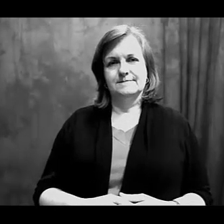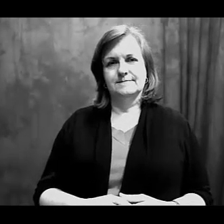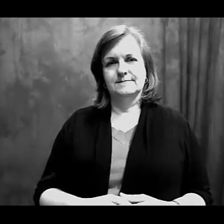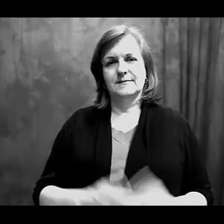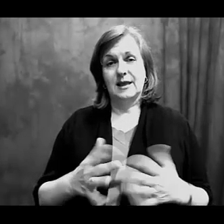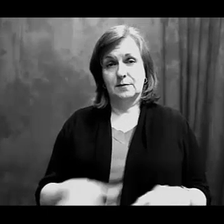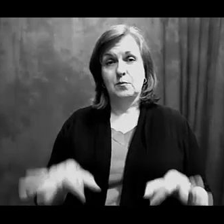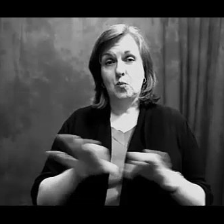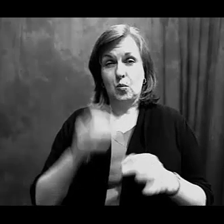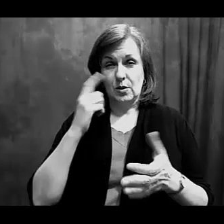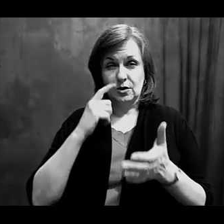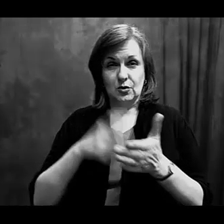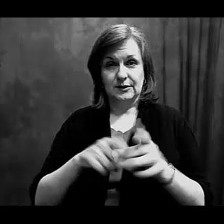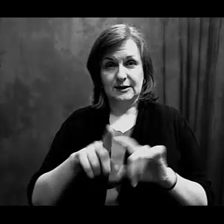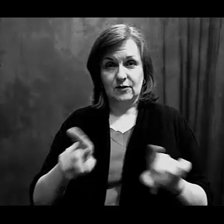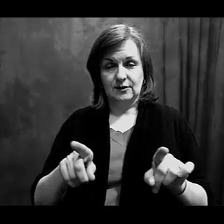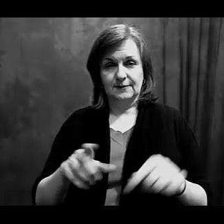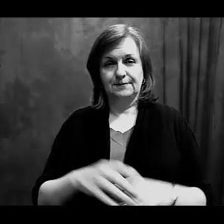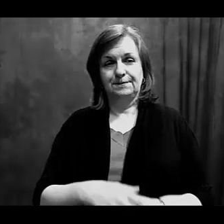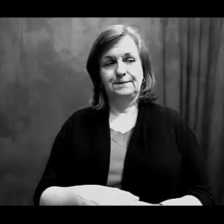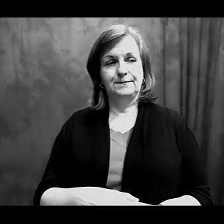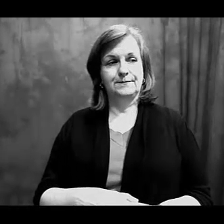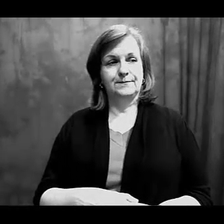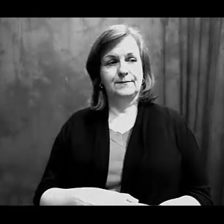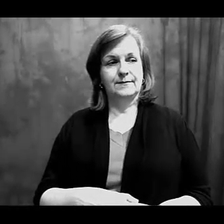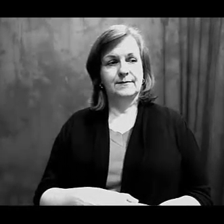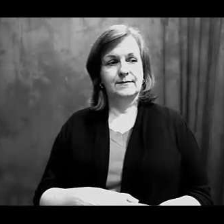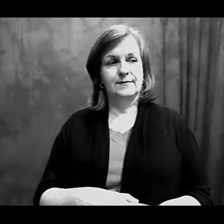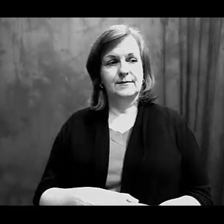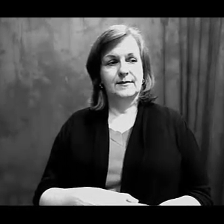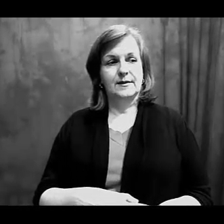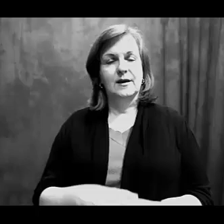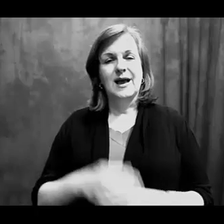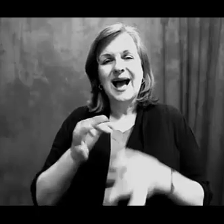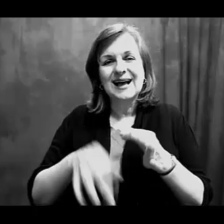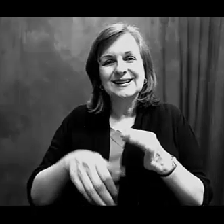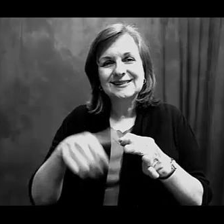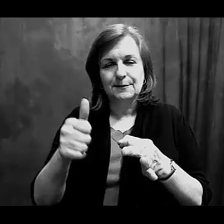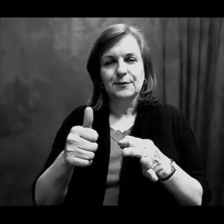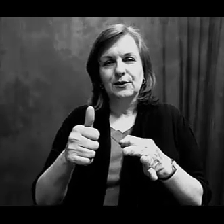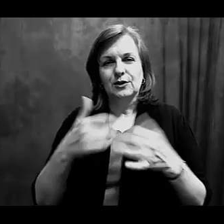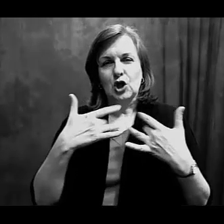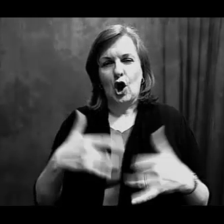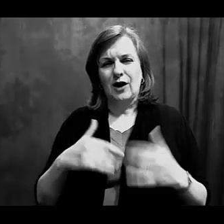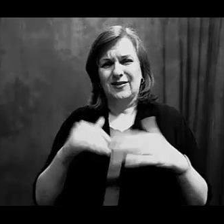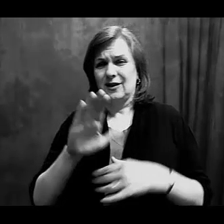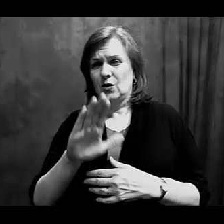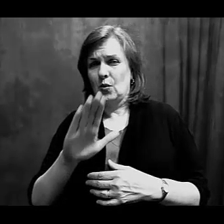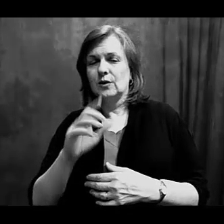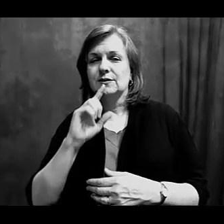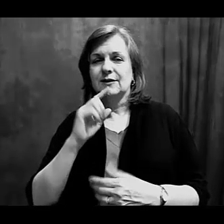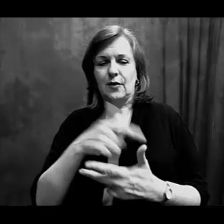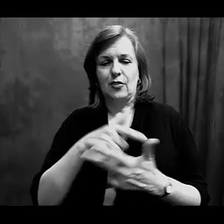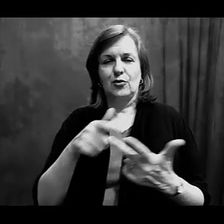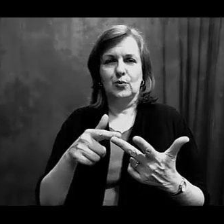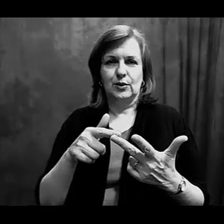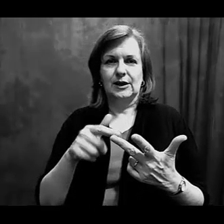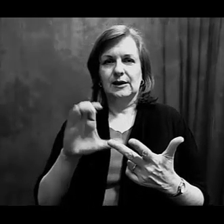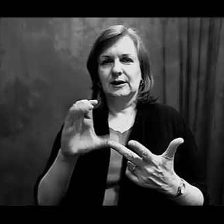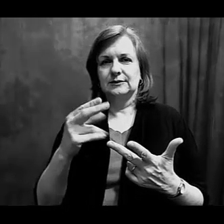we start out more simply even then you with a three chambered heart so we get two atria